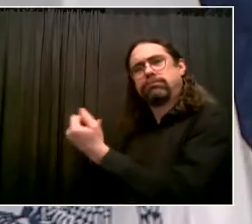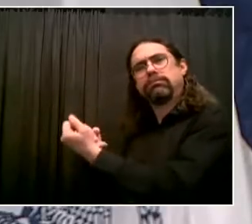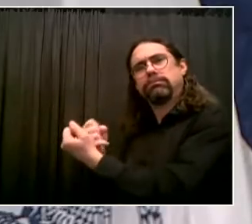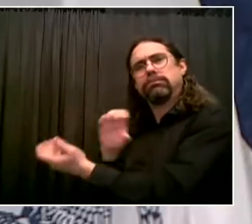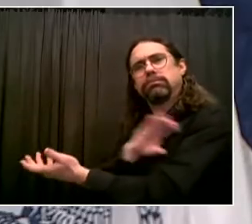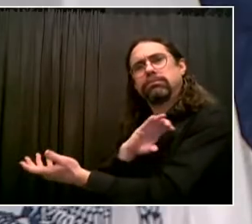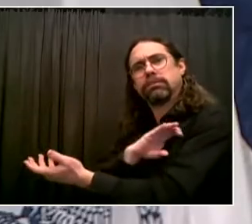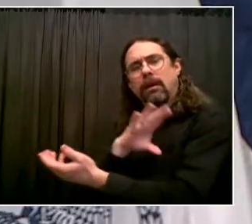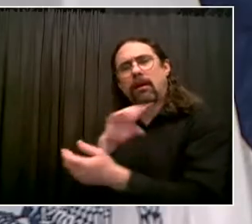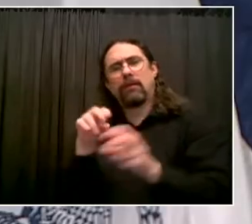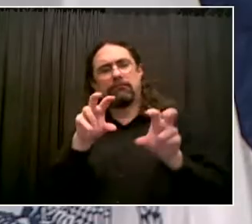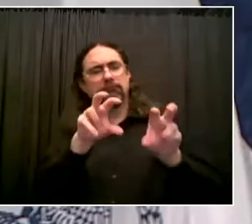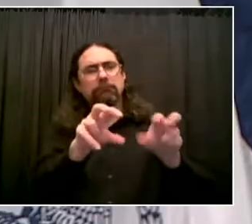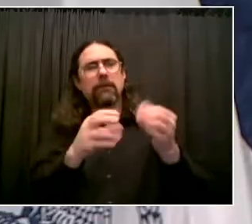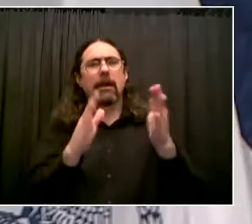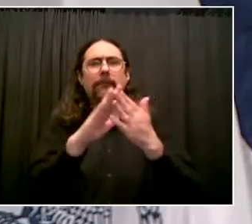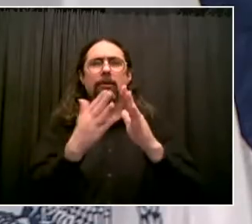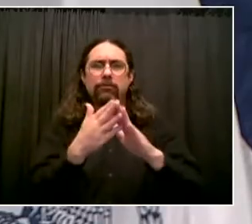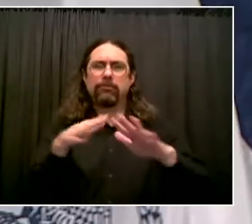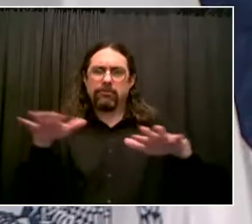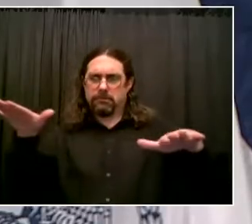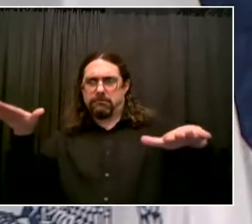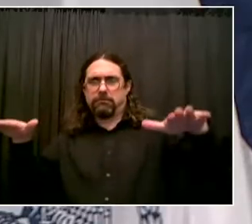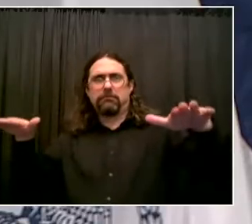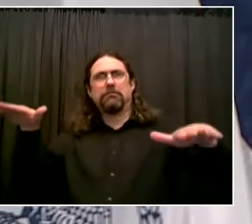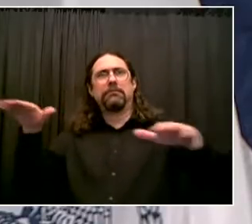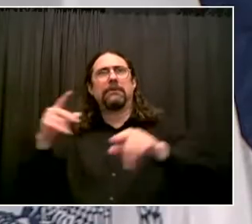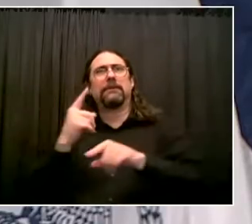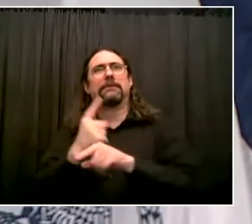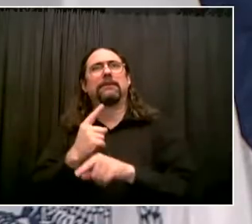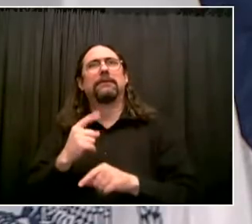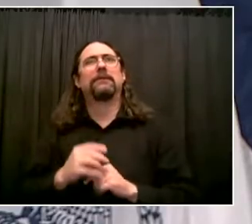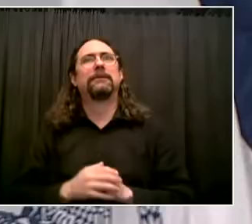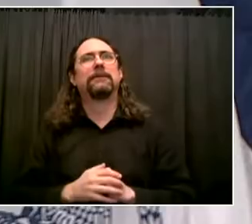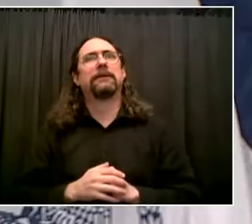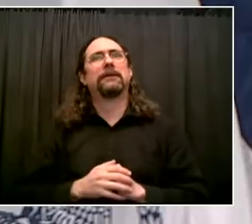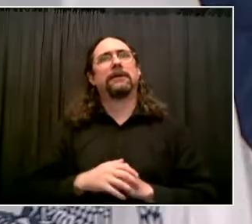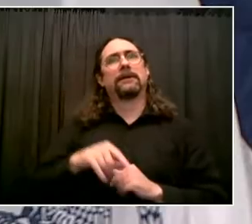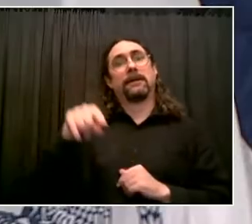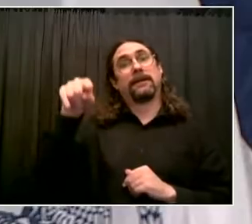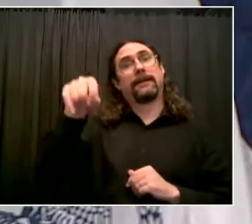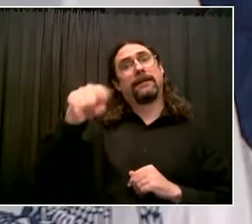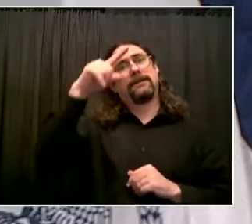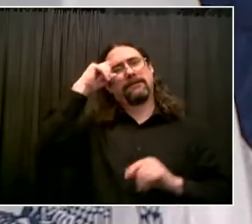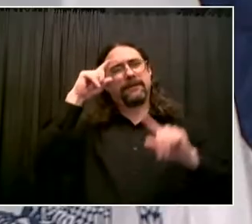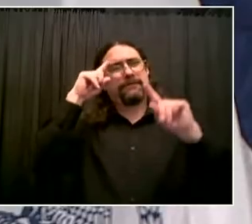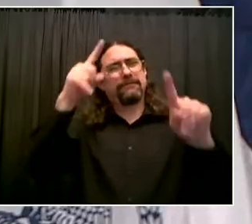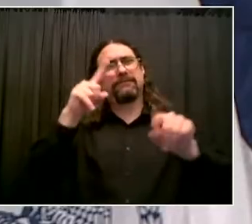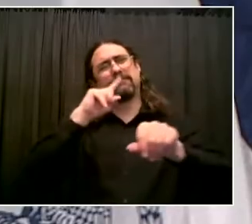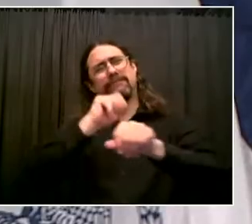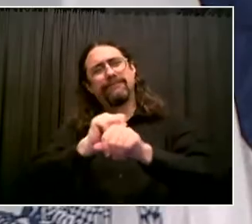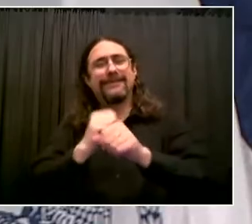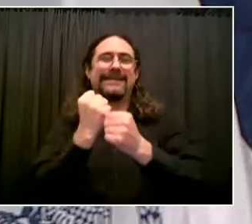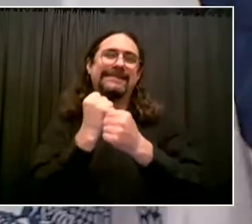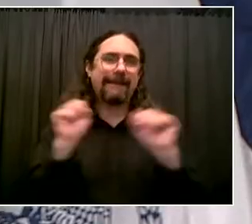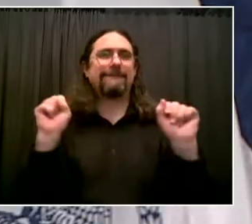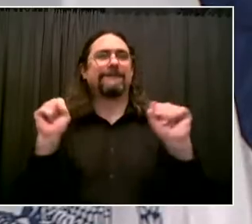ALLOW US TO TURN THE CITY, CONTINUED TO MOVE THE CITY